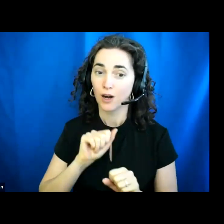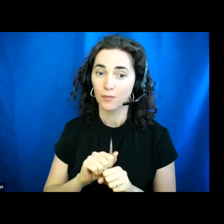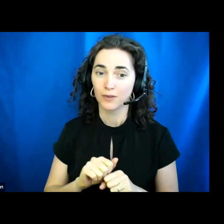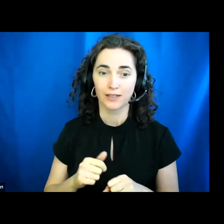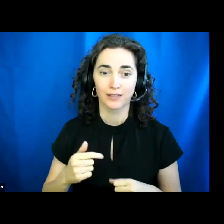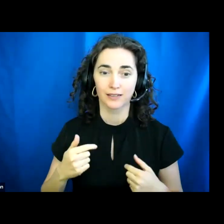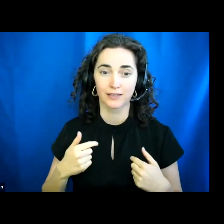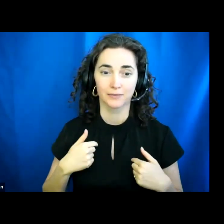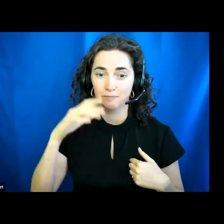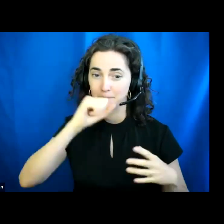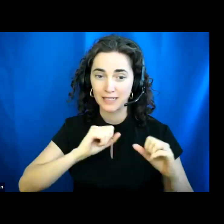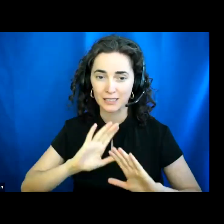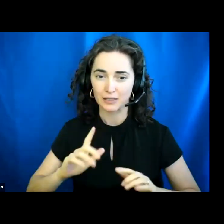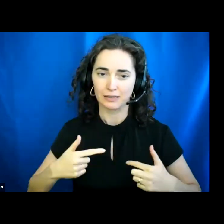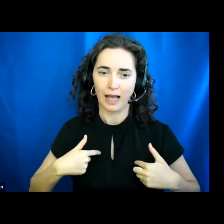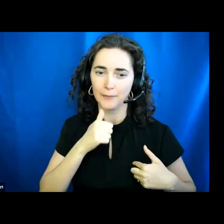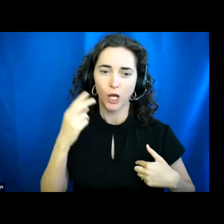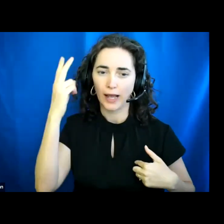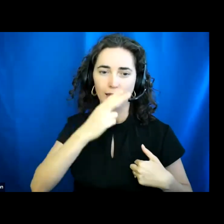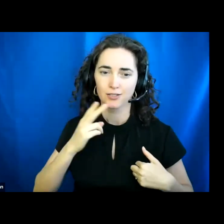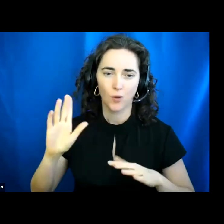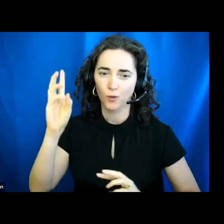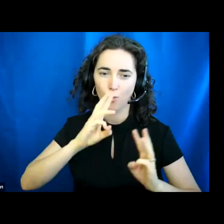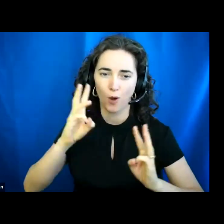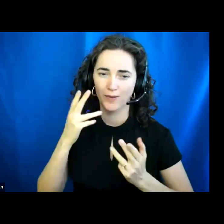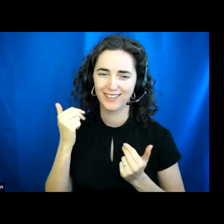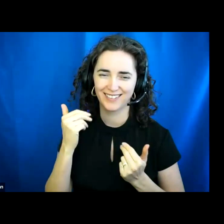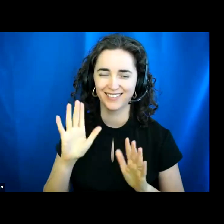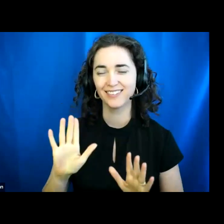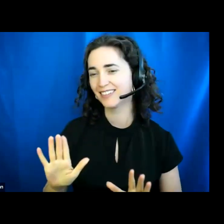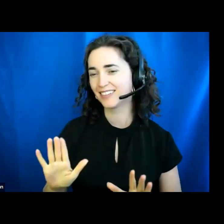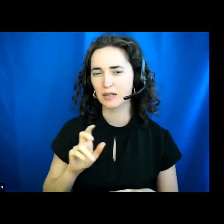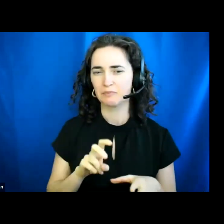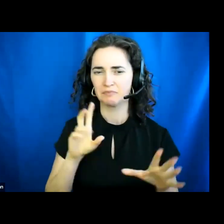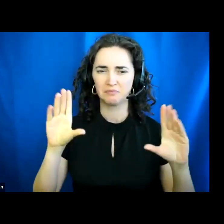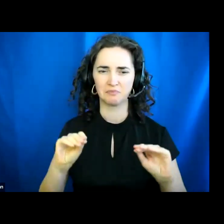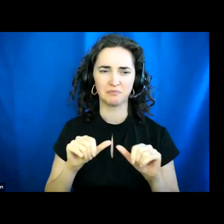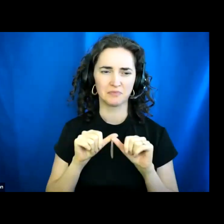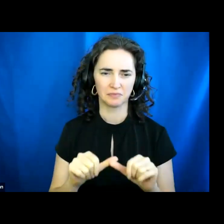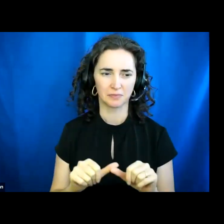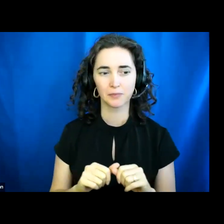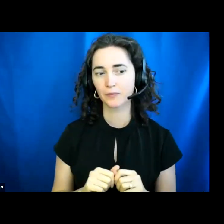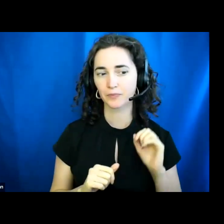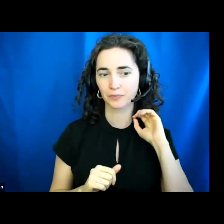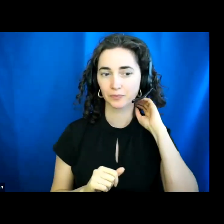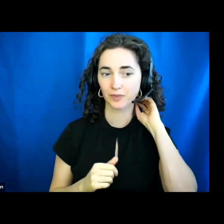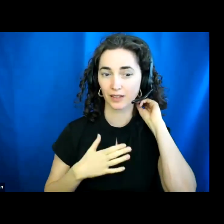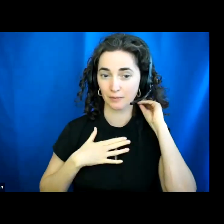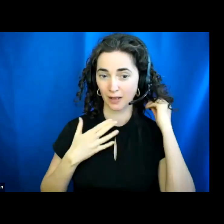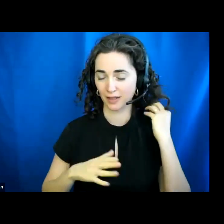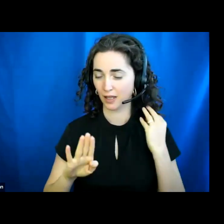So I'm, I'll just keep it off during the presentation. My name is Benjamin Rance.